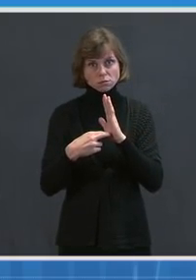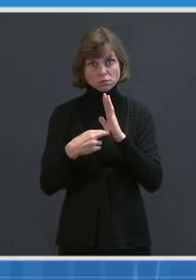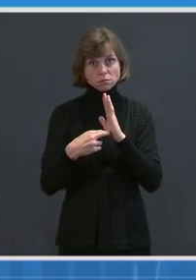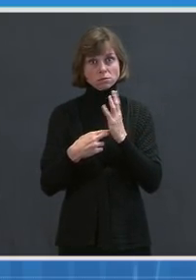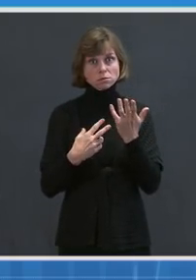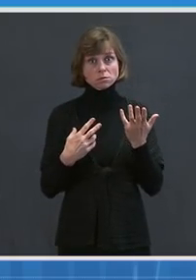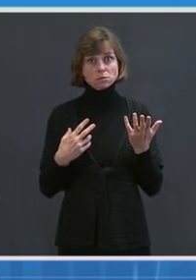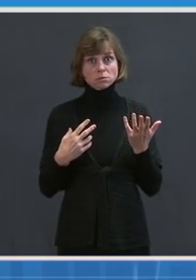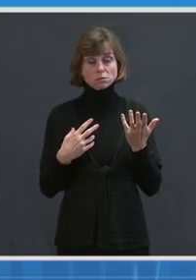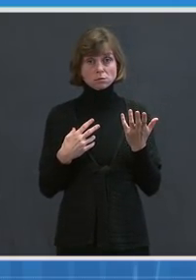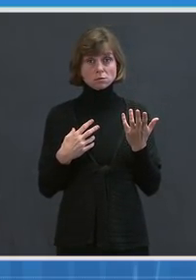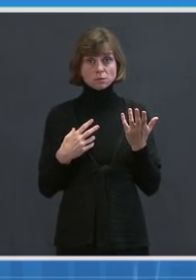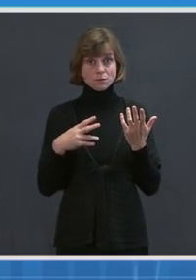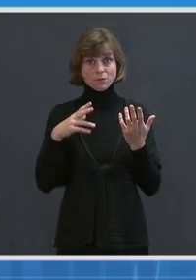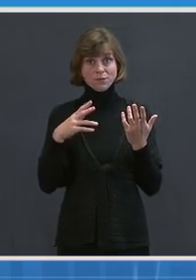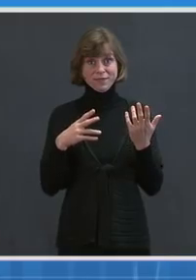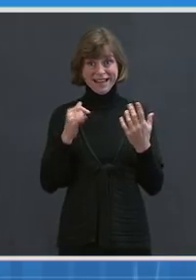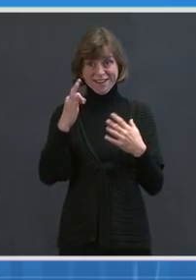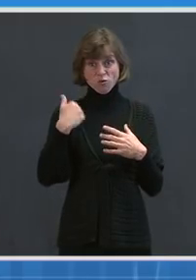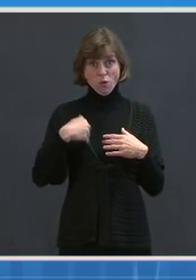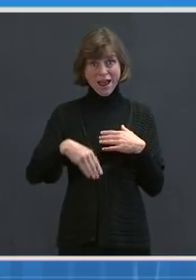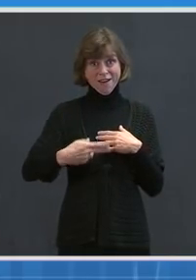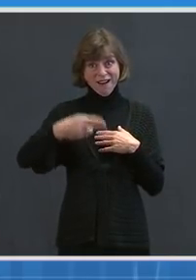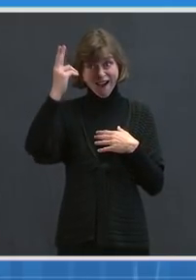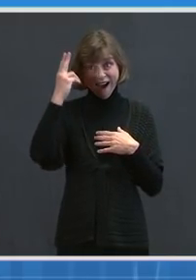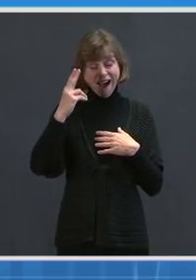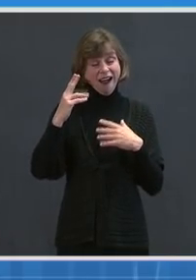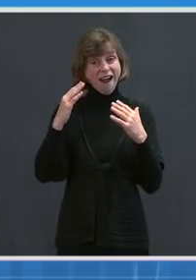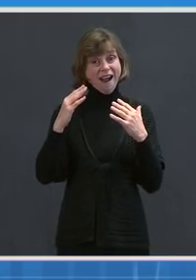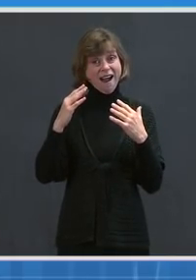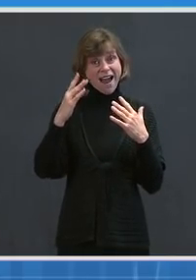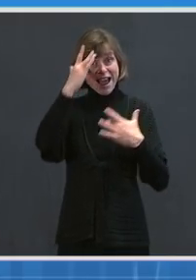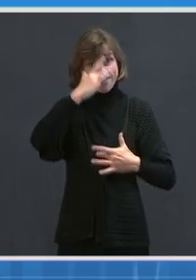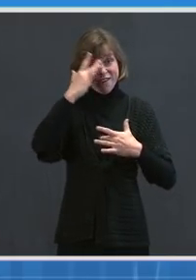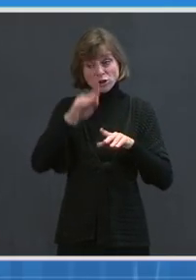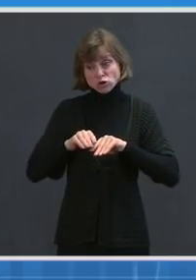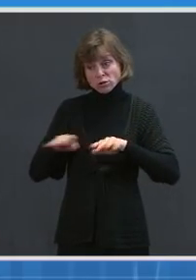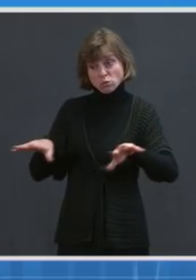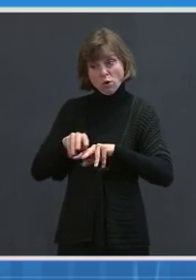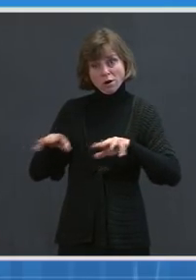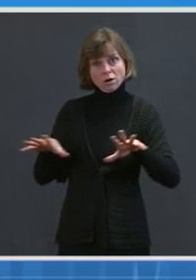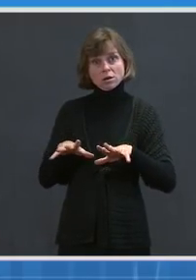of a high baseline of infections -- with masks, distance,